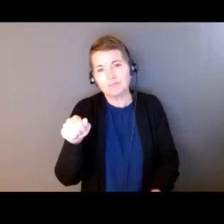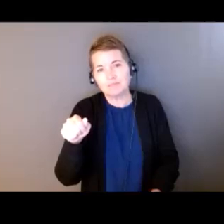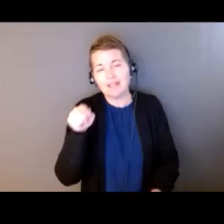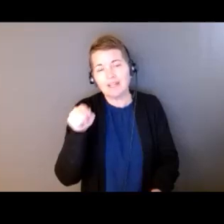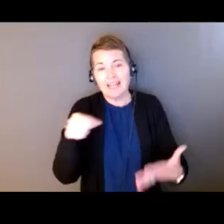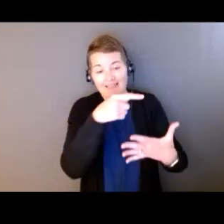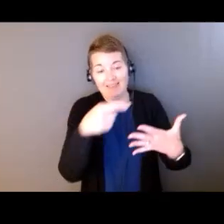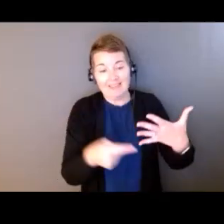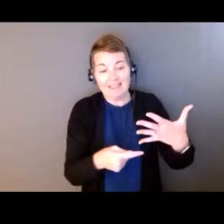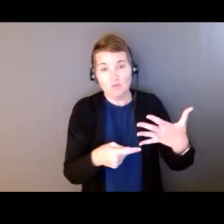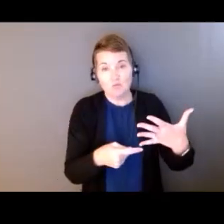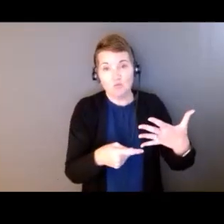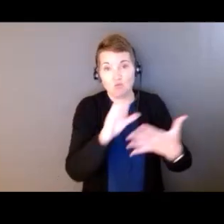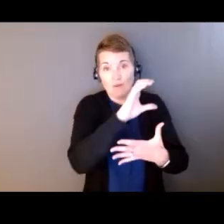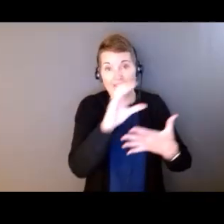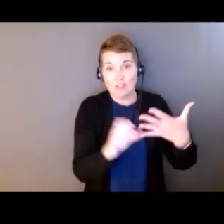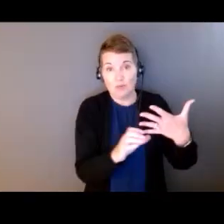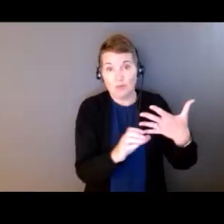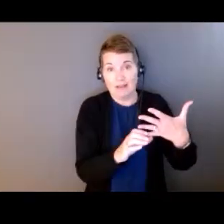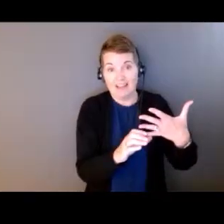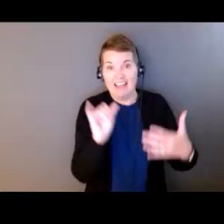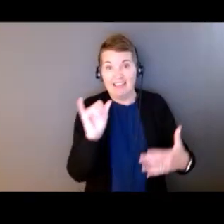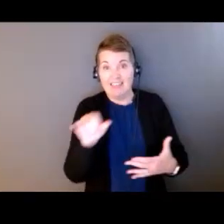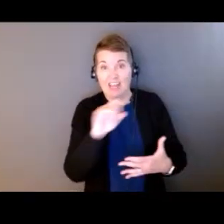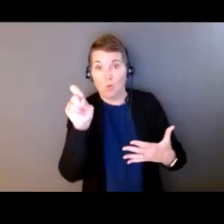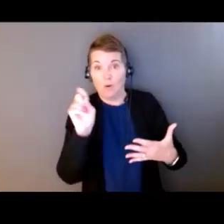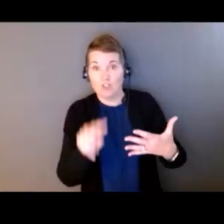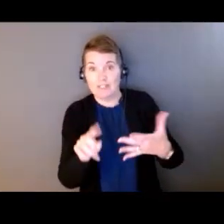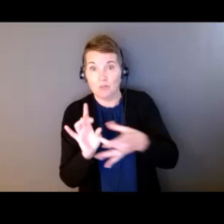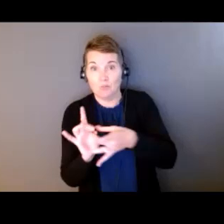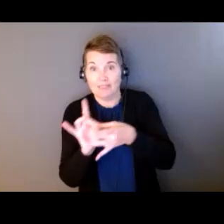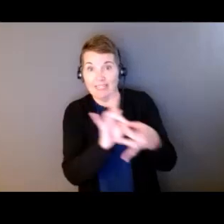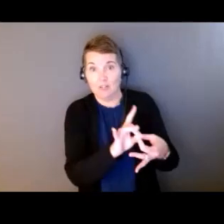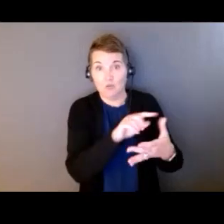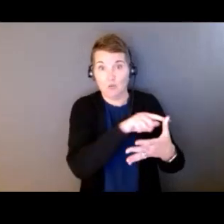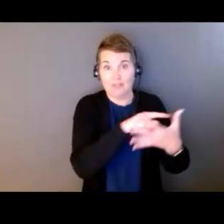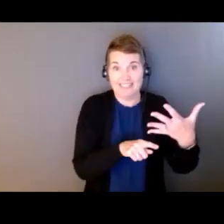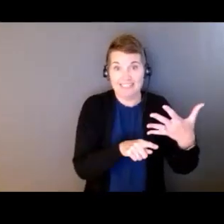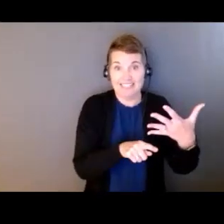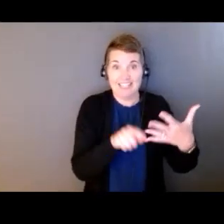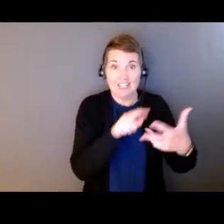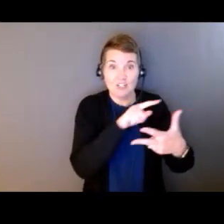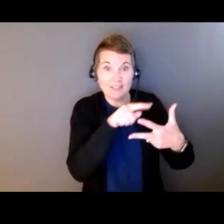So, it could be a value to go back to the weighted criteria, unpack that further,